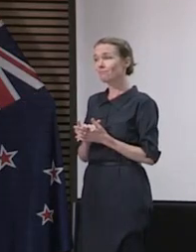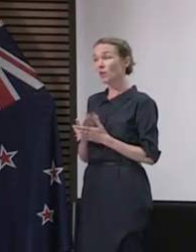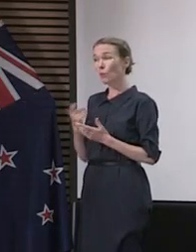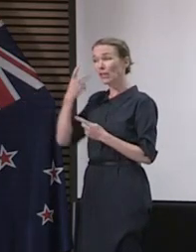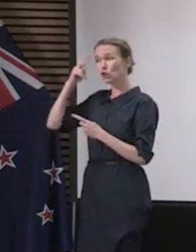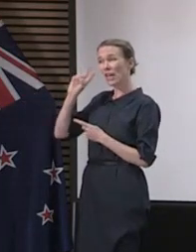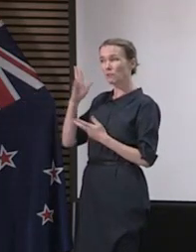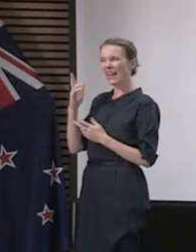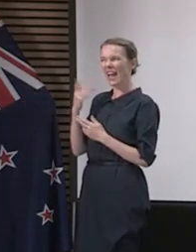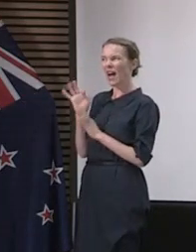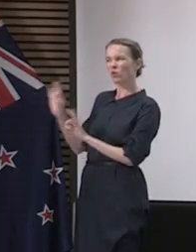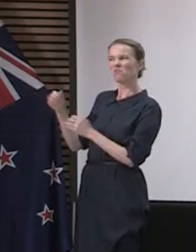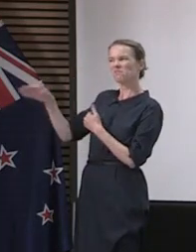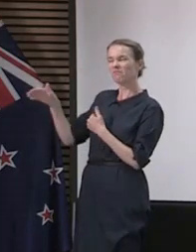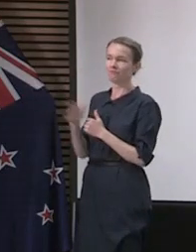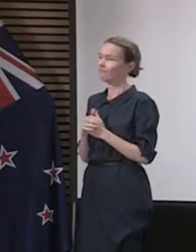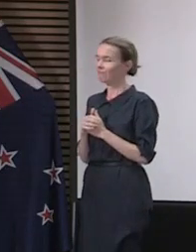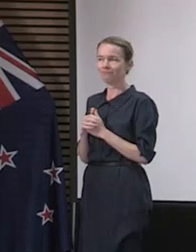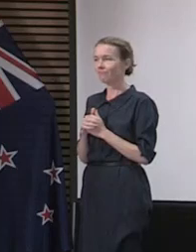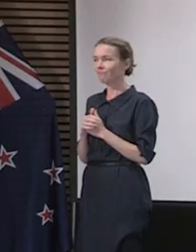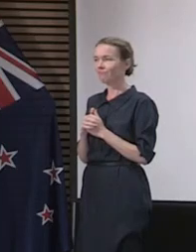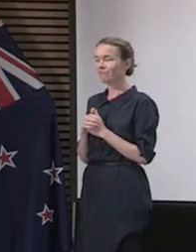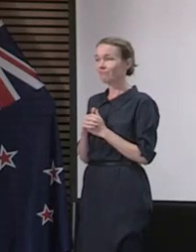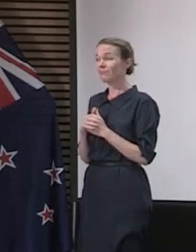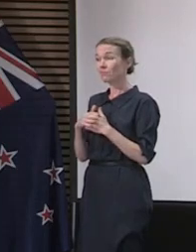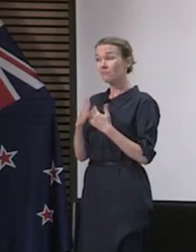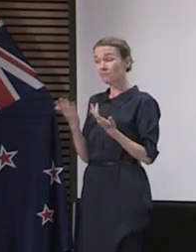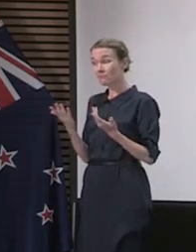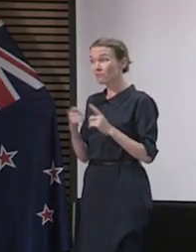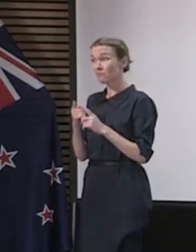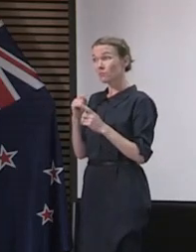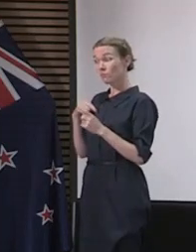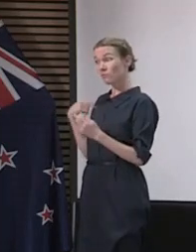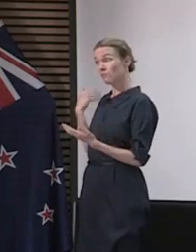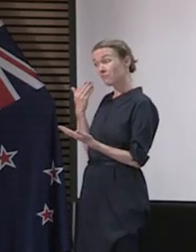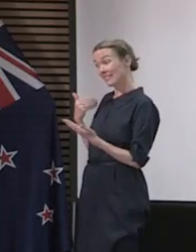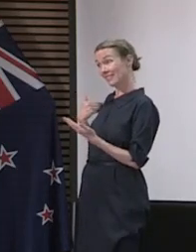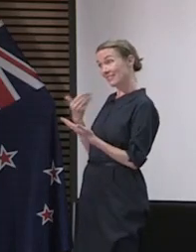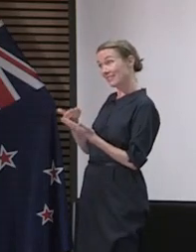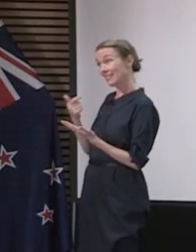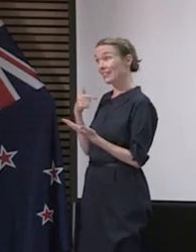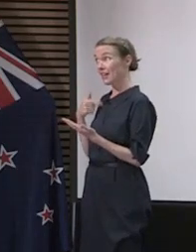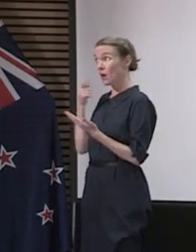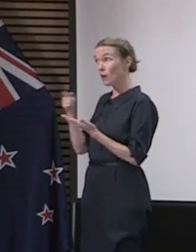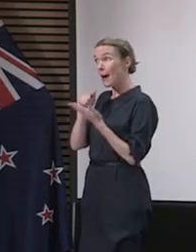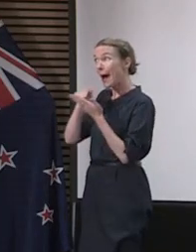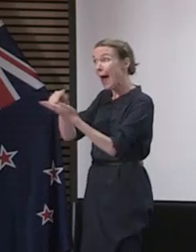no different for us now. What I would keep in mind is actually some of the aid projects we would usually be